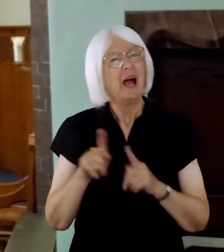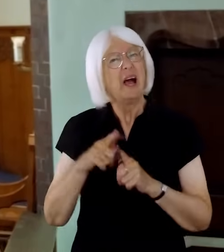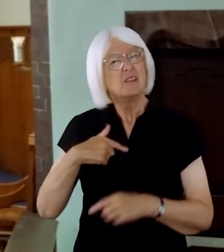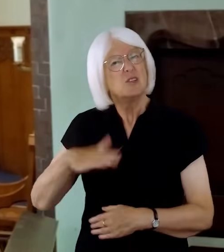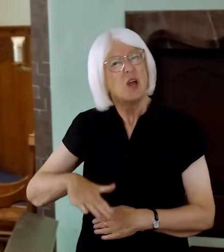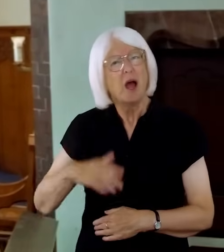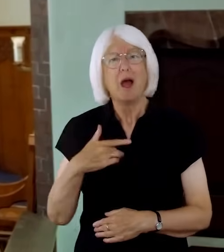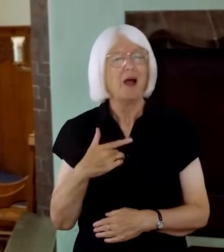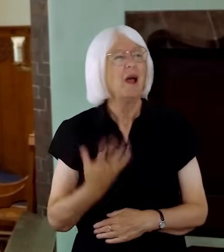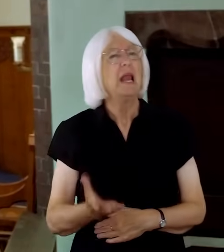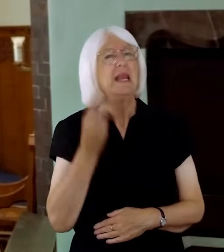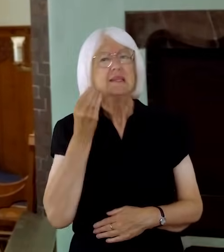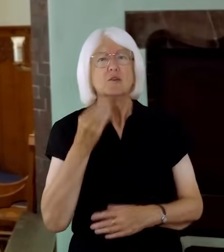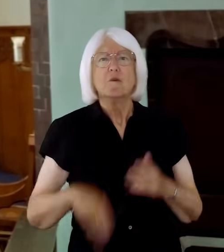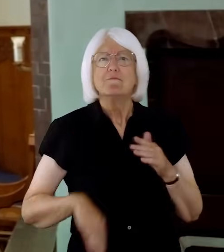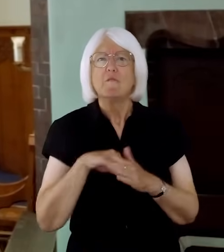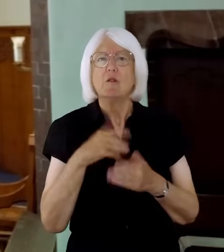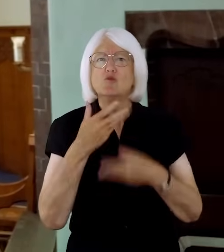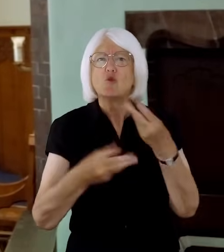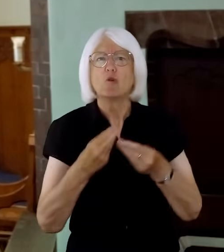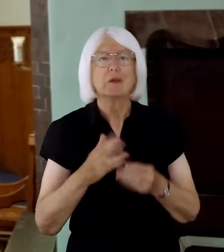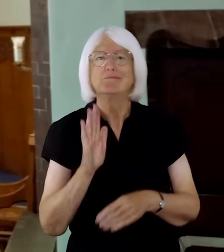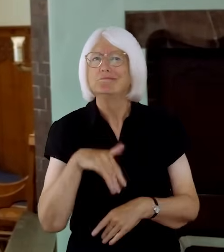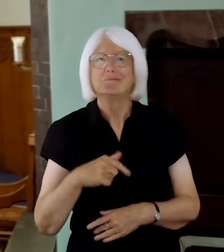rather than listening to the rest of the passage,